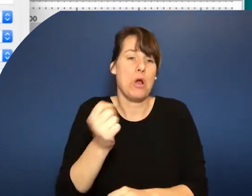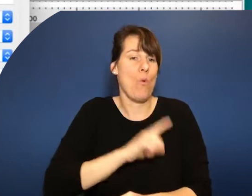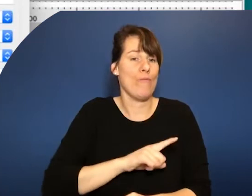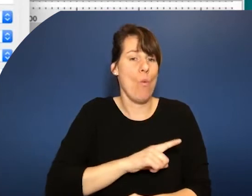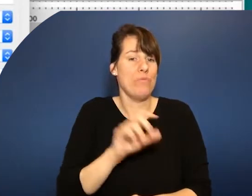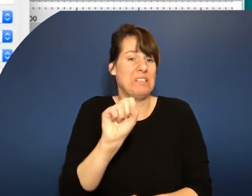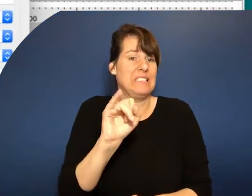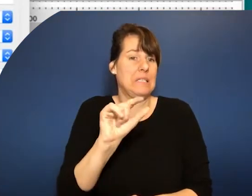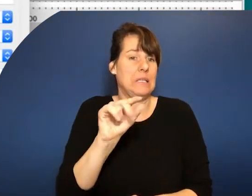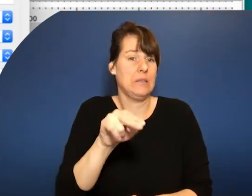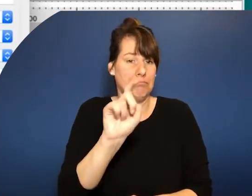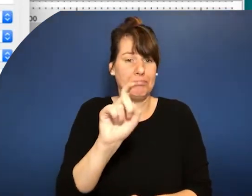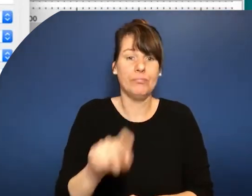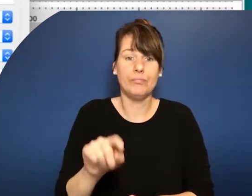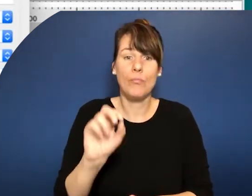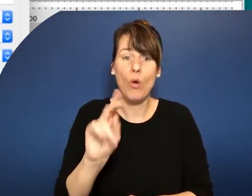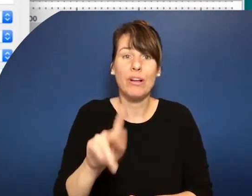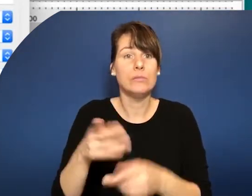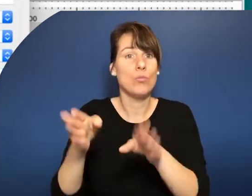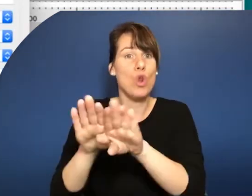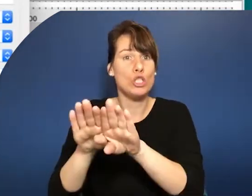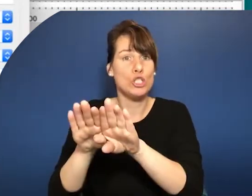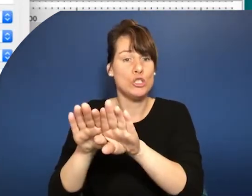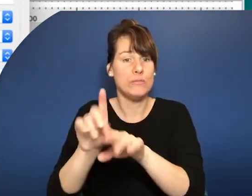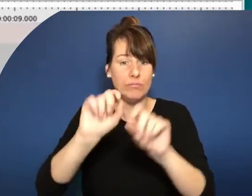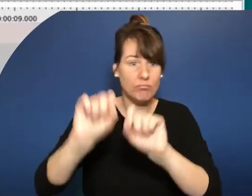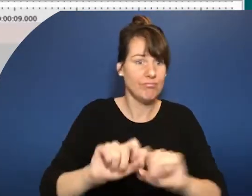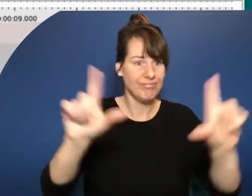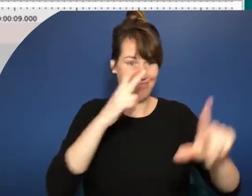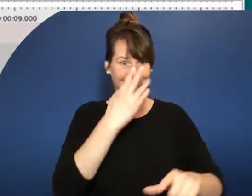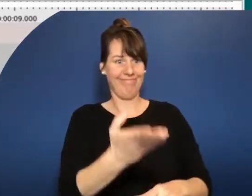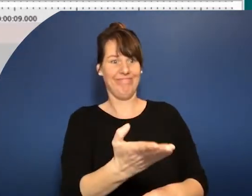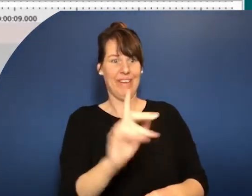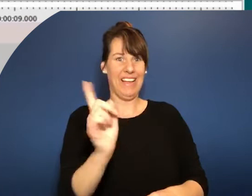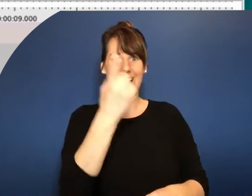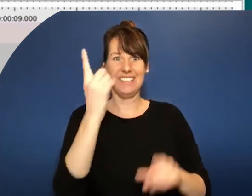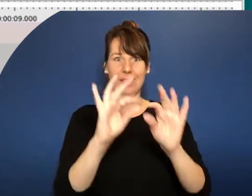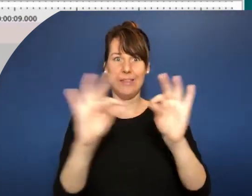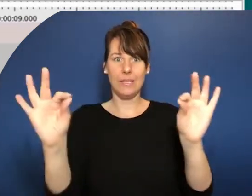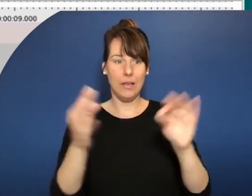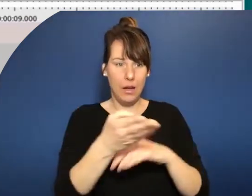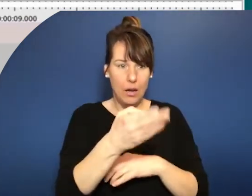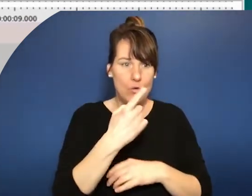I write my tier name. I go to Add and Close. And here I have my first tier.